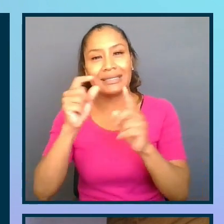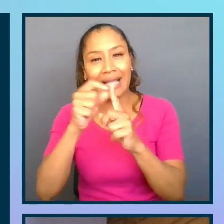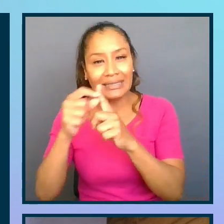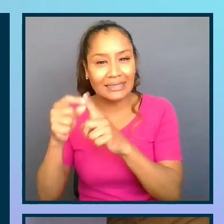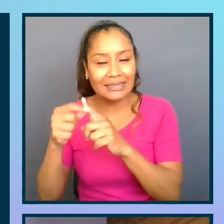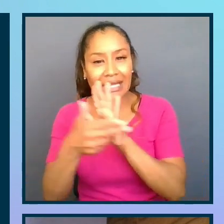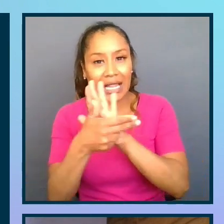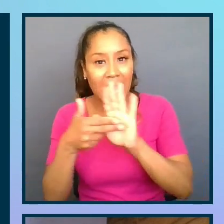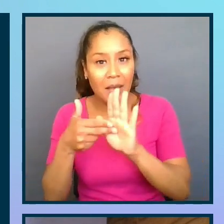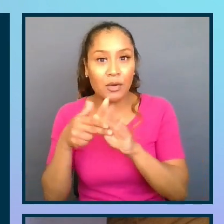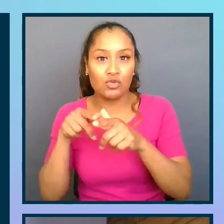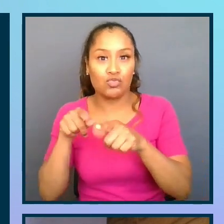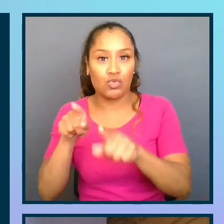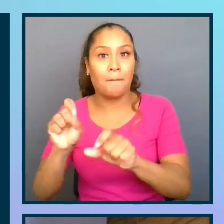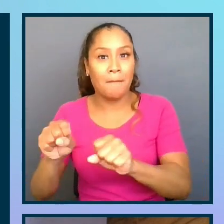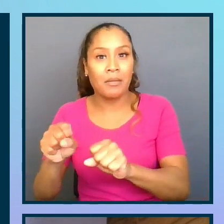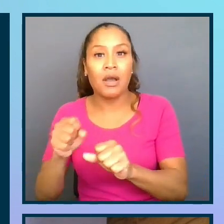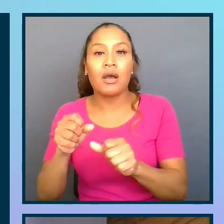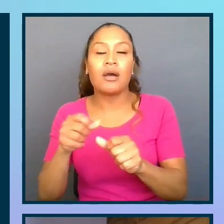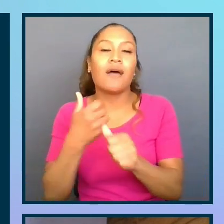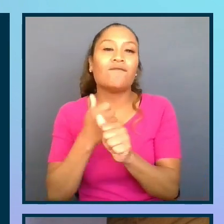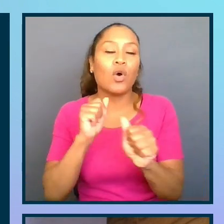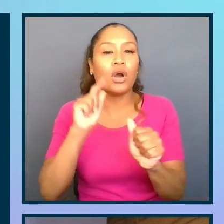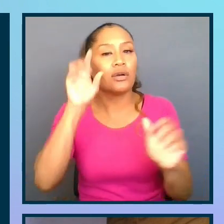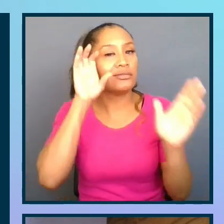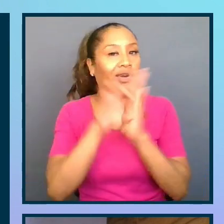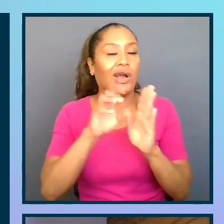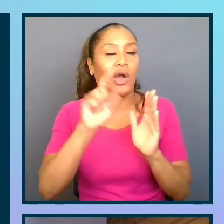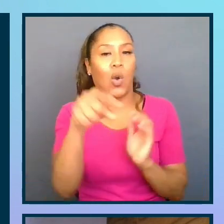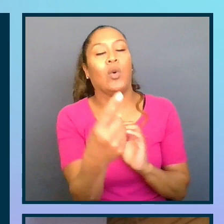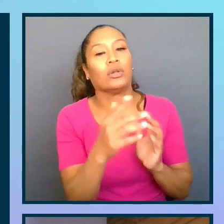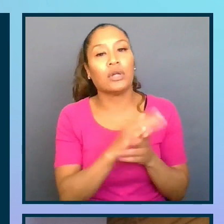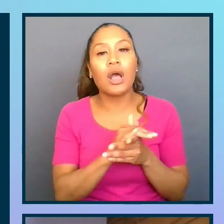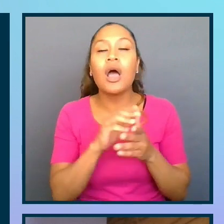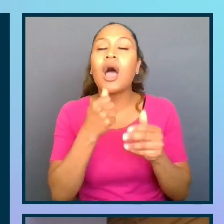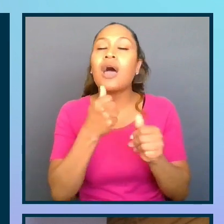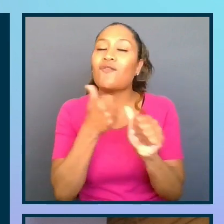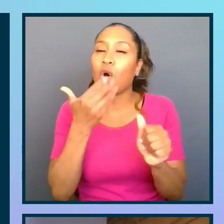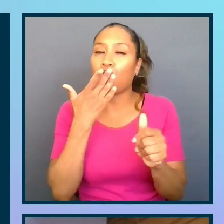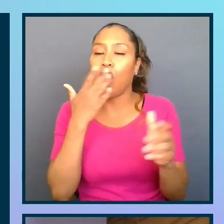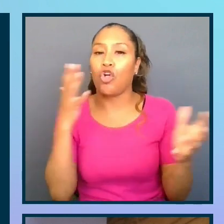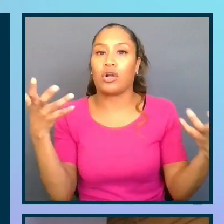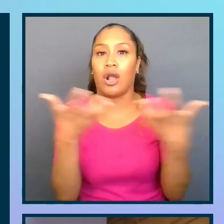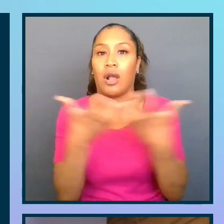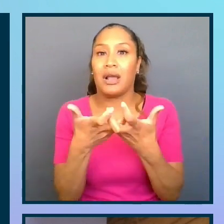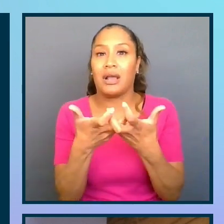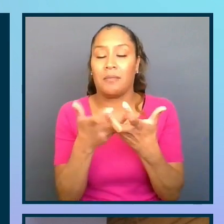avoiding just iconography and avoiding color combinations, which are known to cause difficulties,